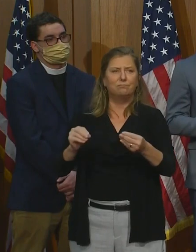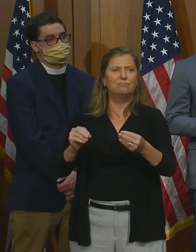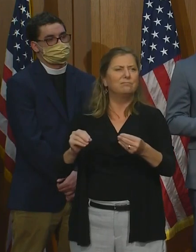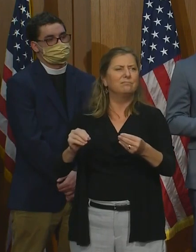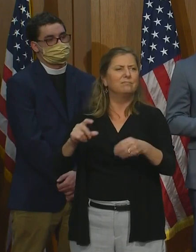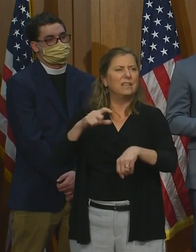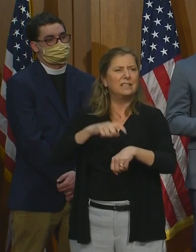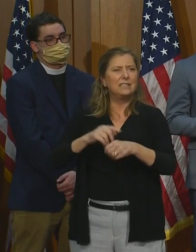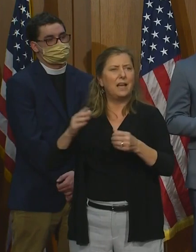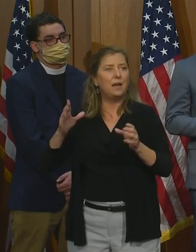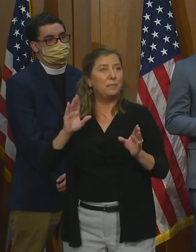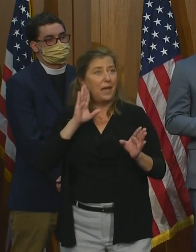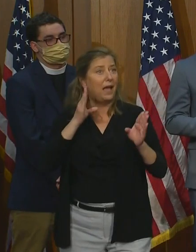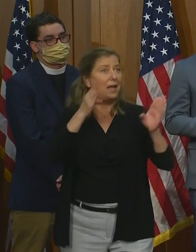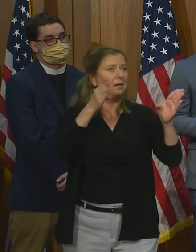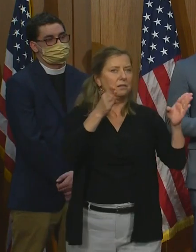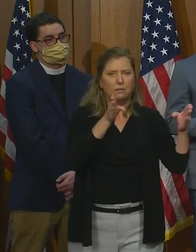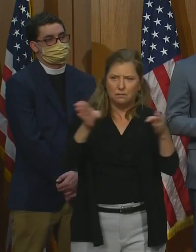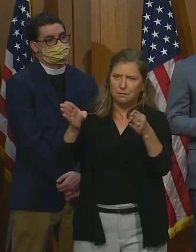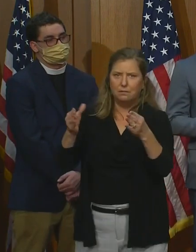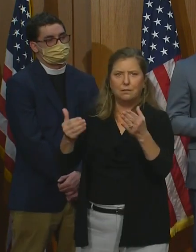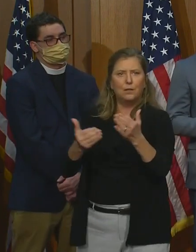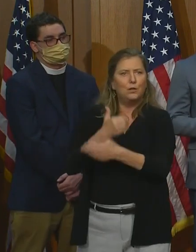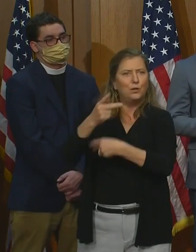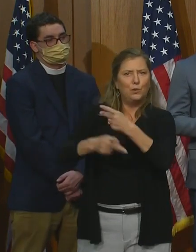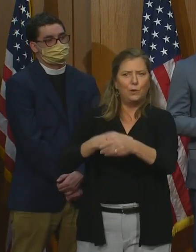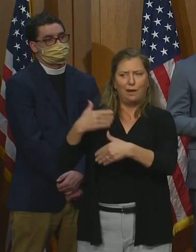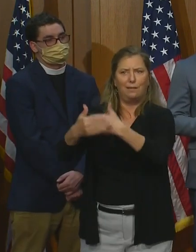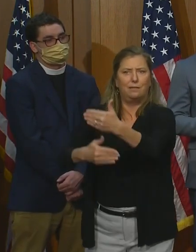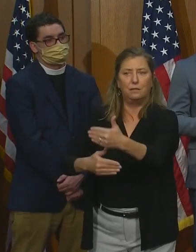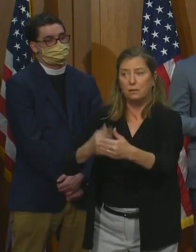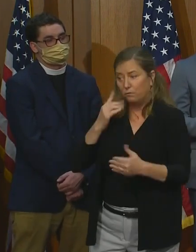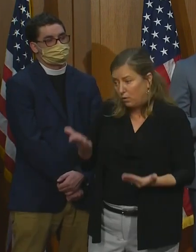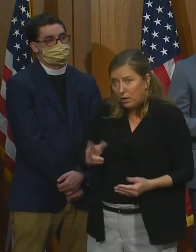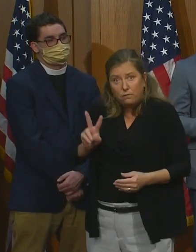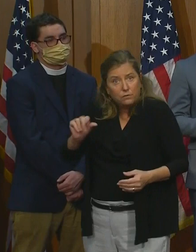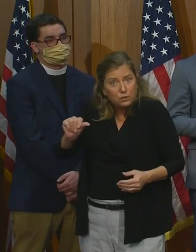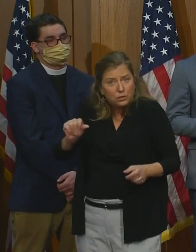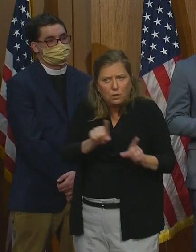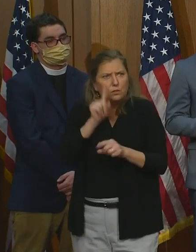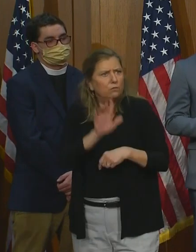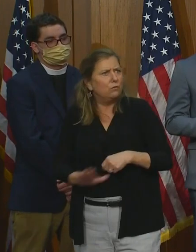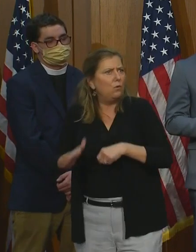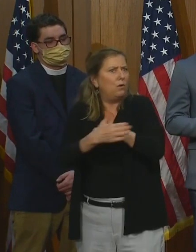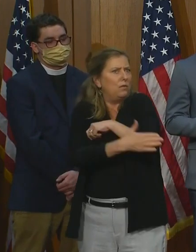OURS THAT WE HAVE FOR HUNDRED YEARS OF HIS. BEHIND US AS FAR.